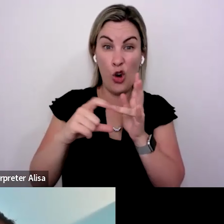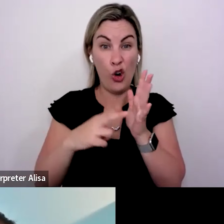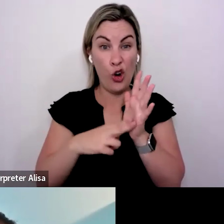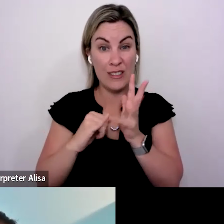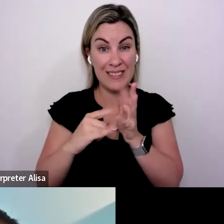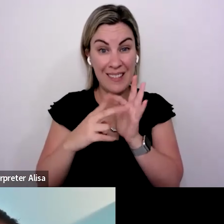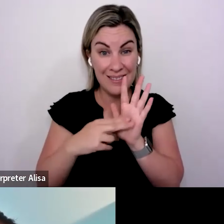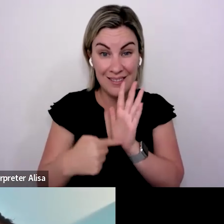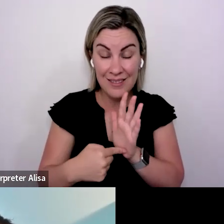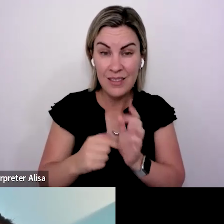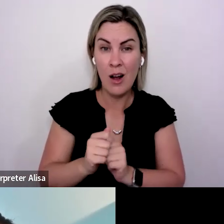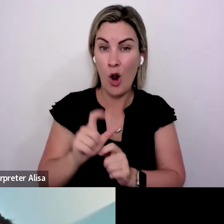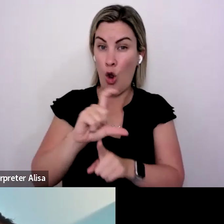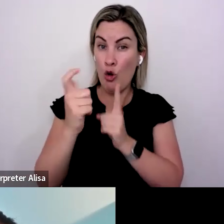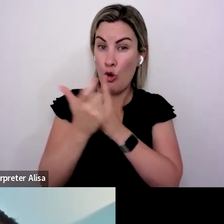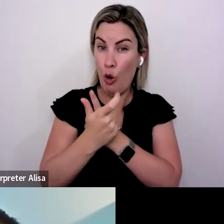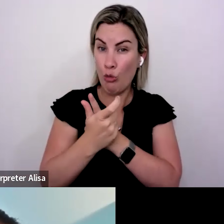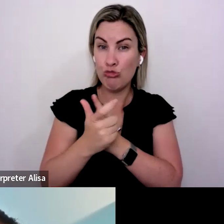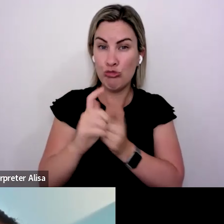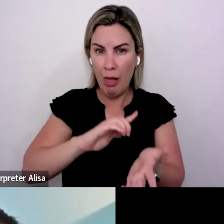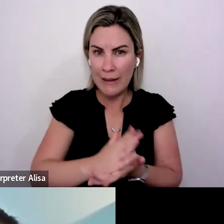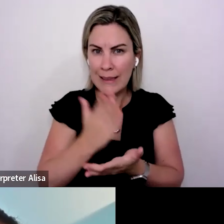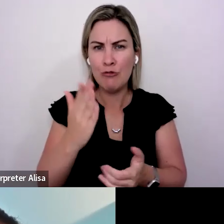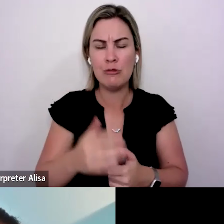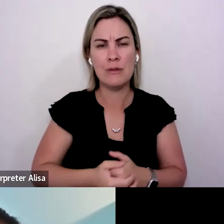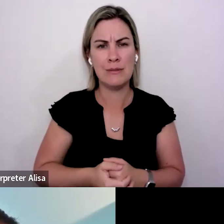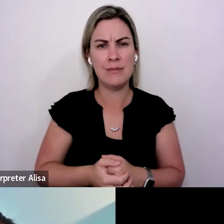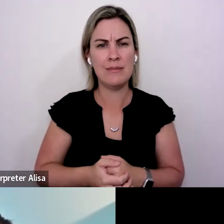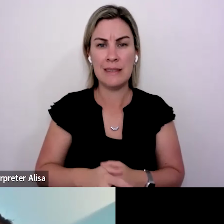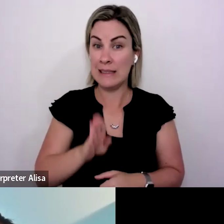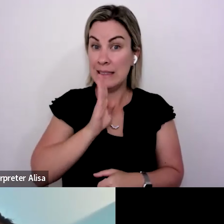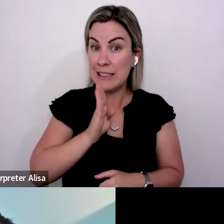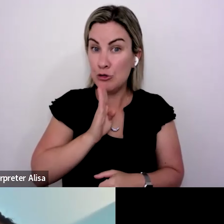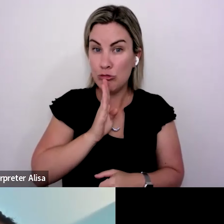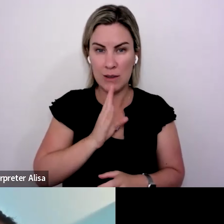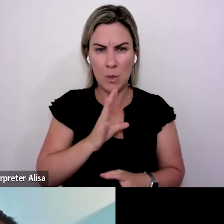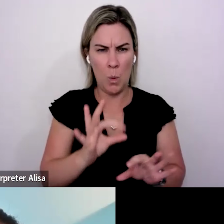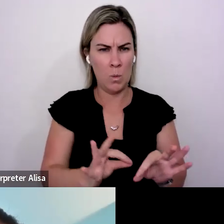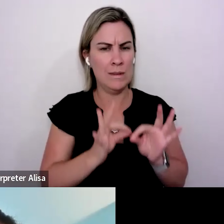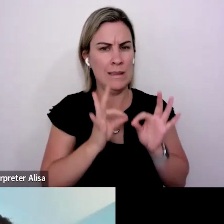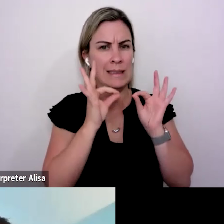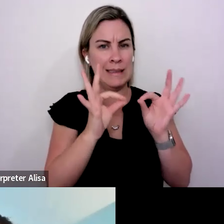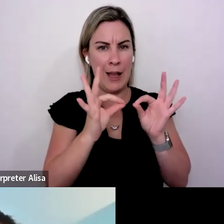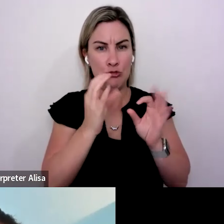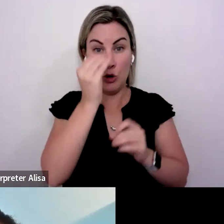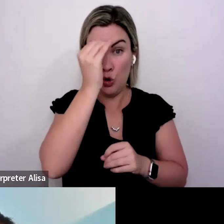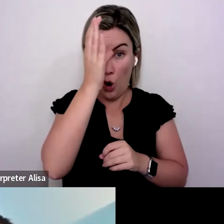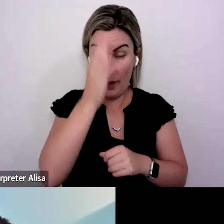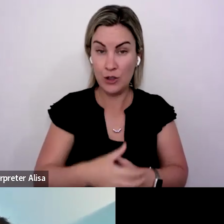authenticity, also secret and sacred knowledge, attribution, benefits sharing,